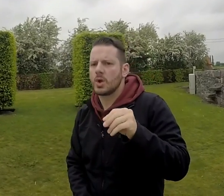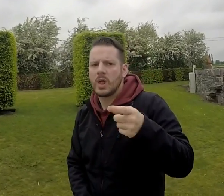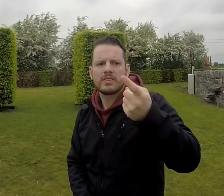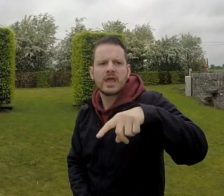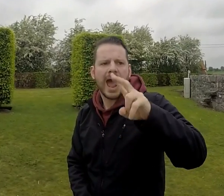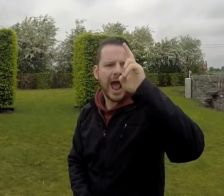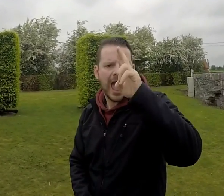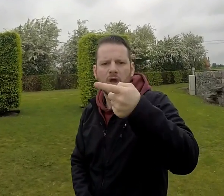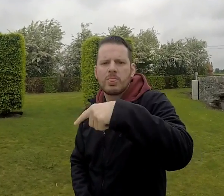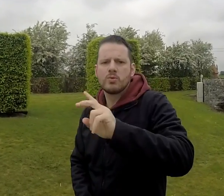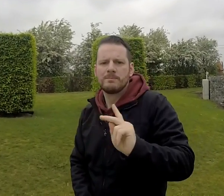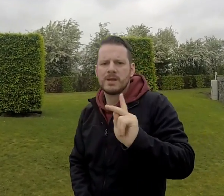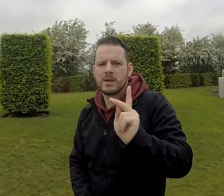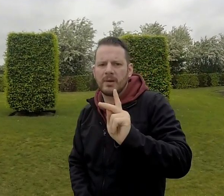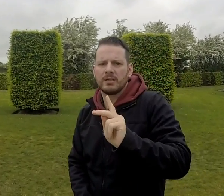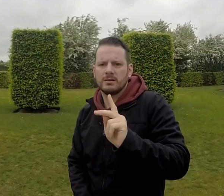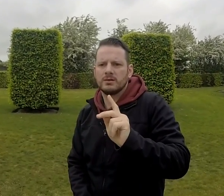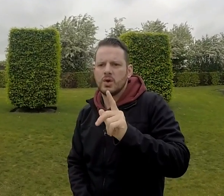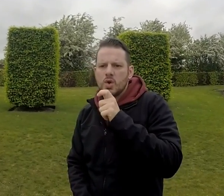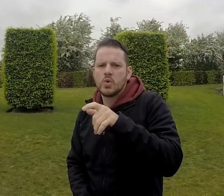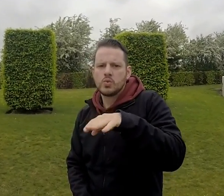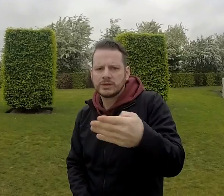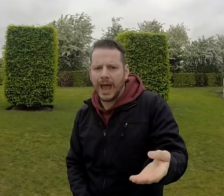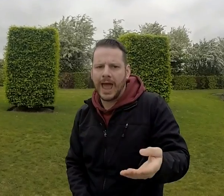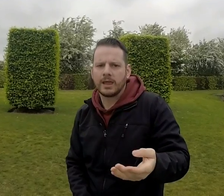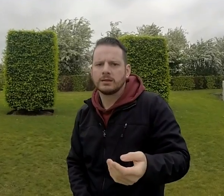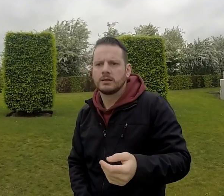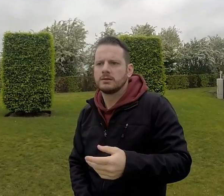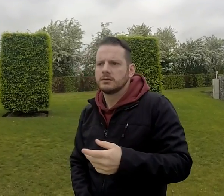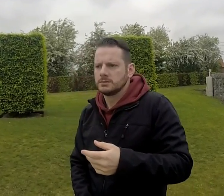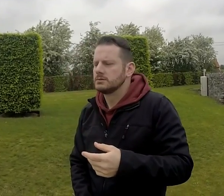Anyway, they honour those people who have died.